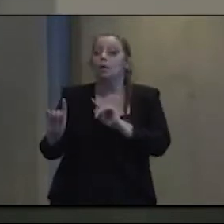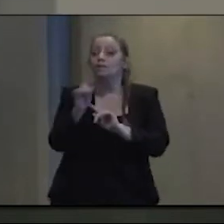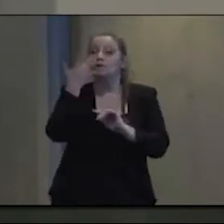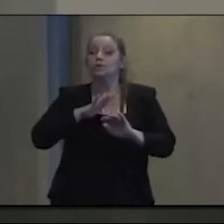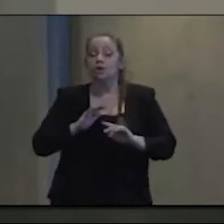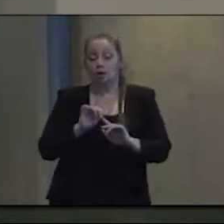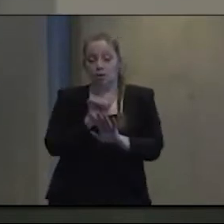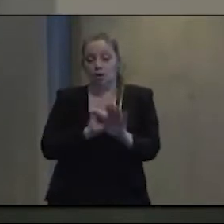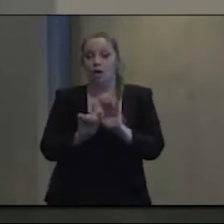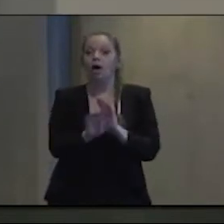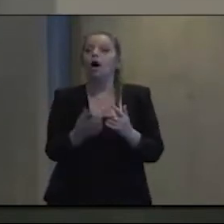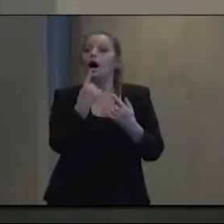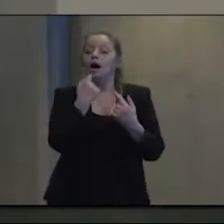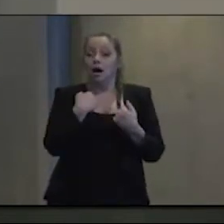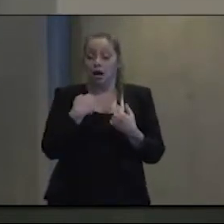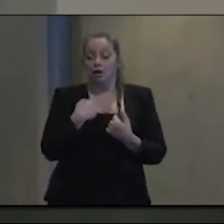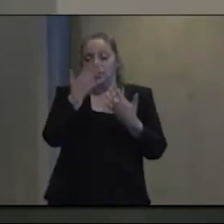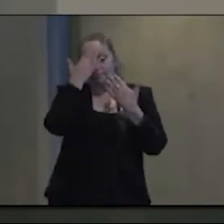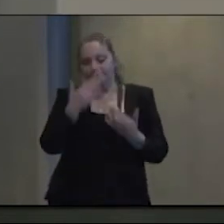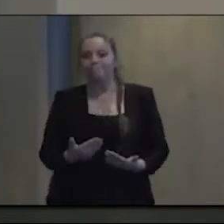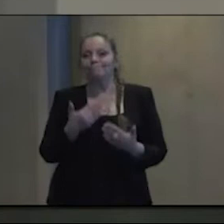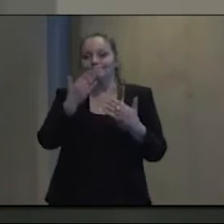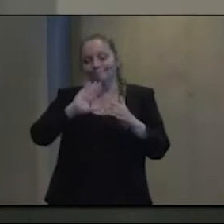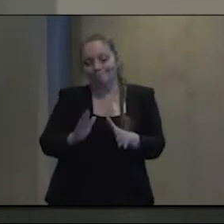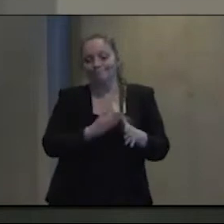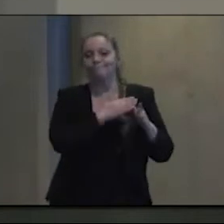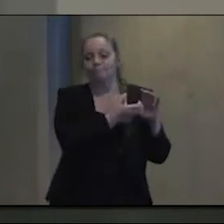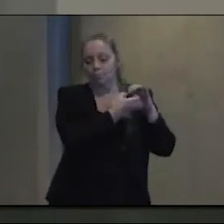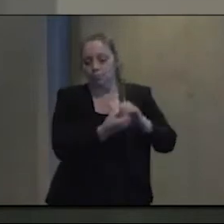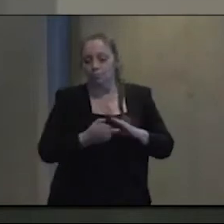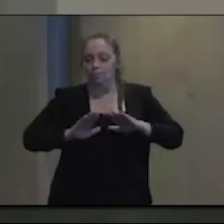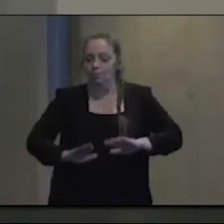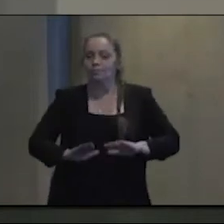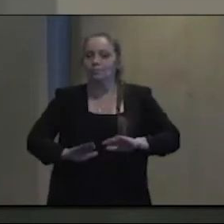custodians of the land on which we meet today and pay my respects to the elders past and present